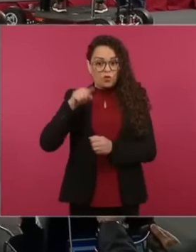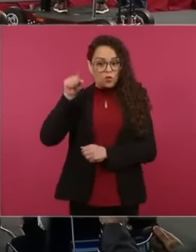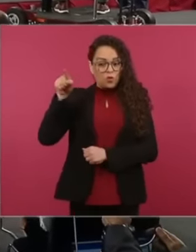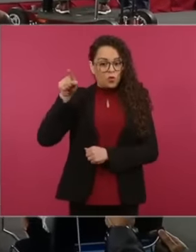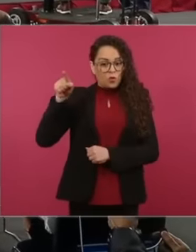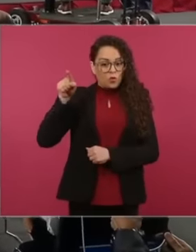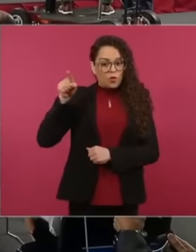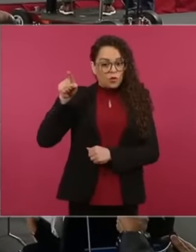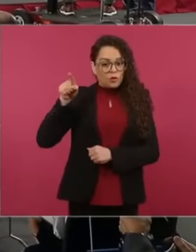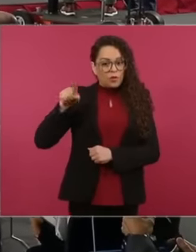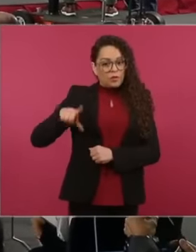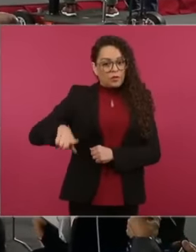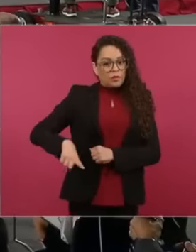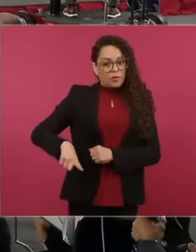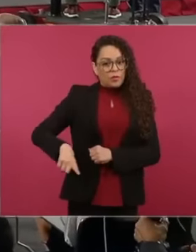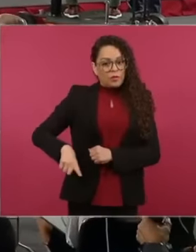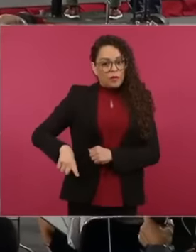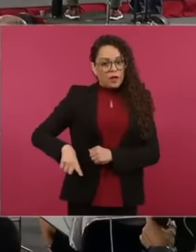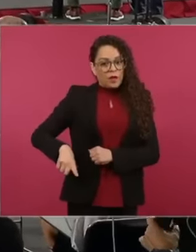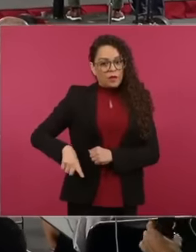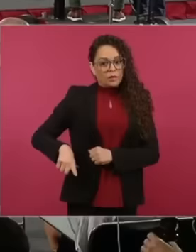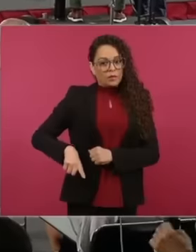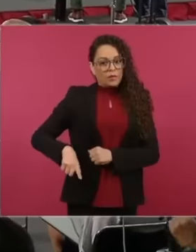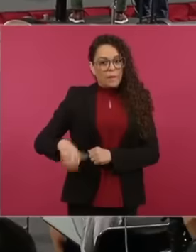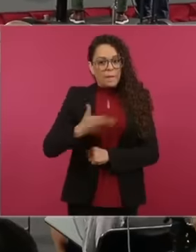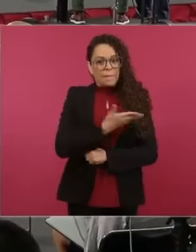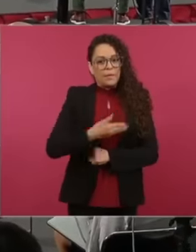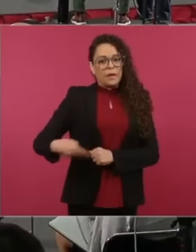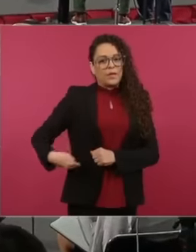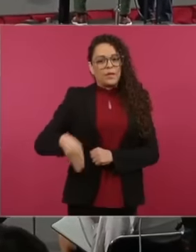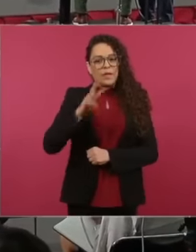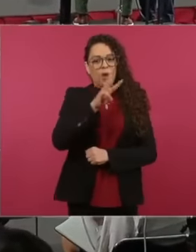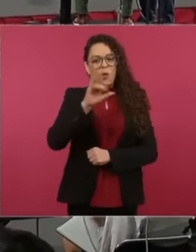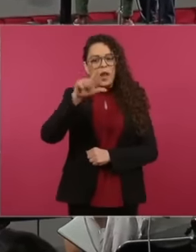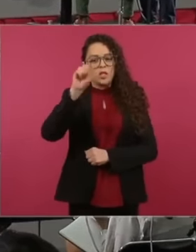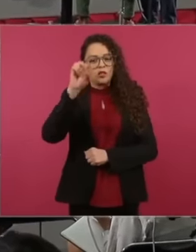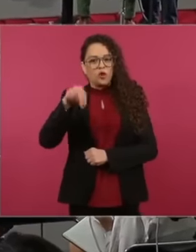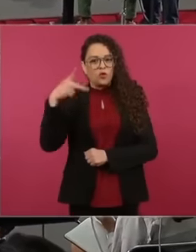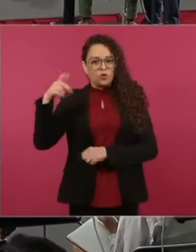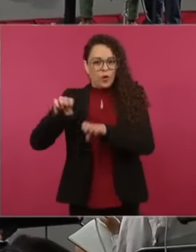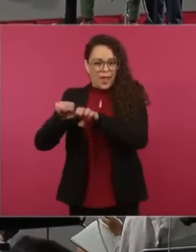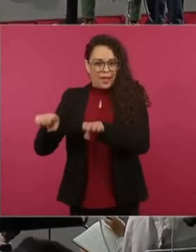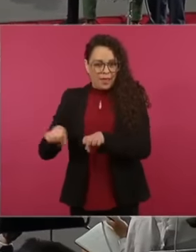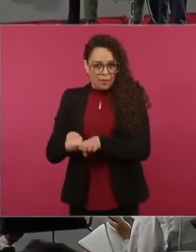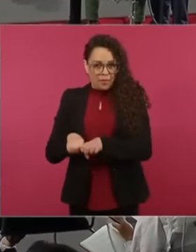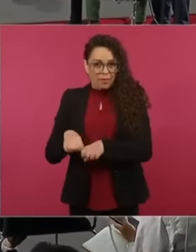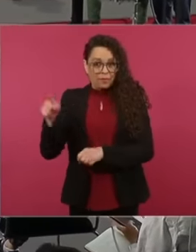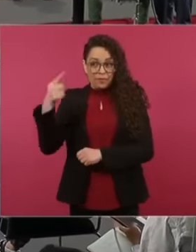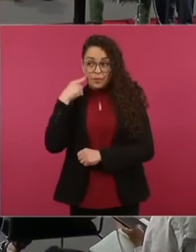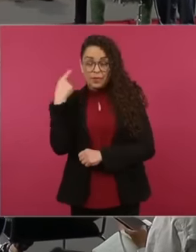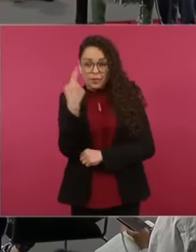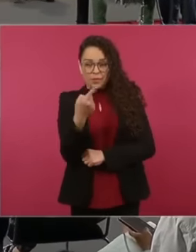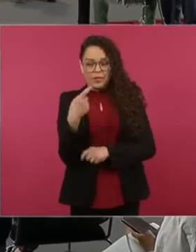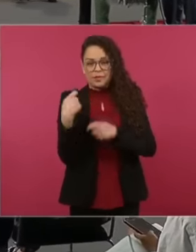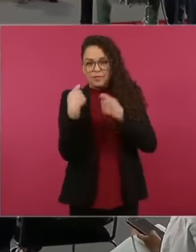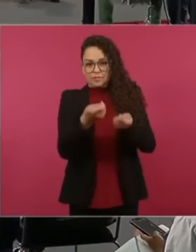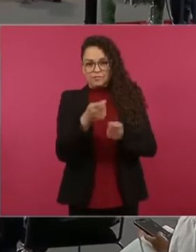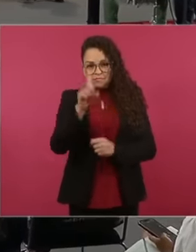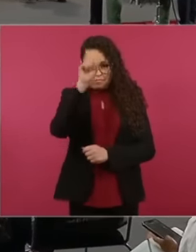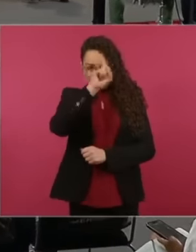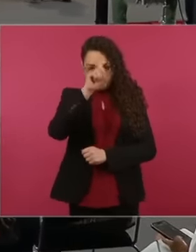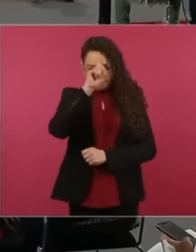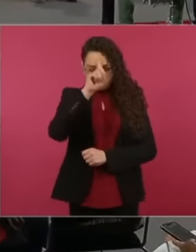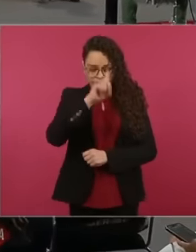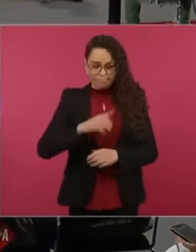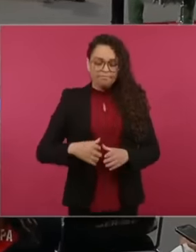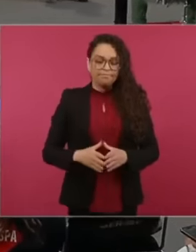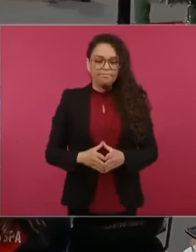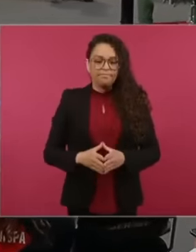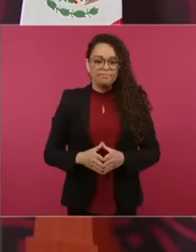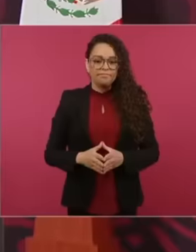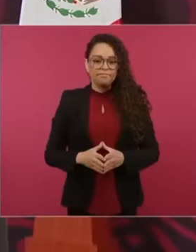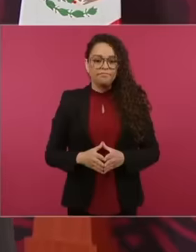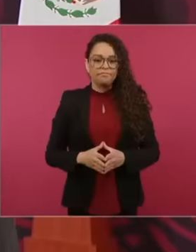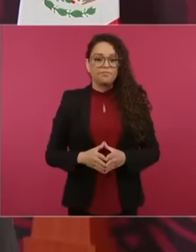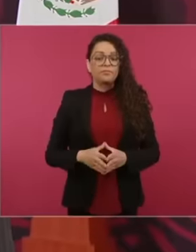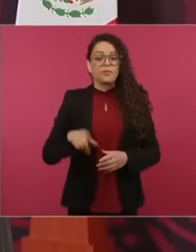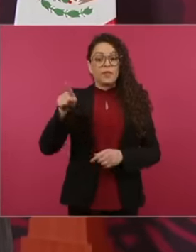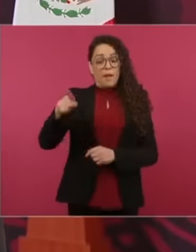Wilson and look at what he recommends, we have to abandon the Mexican presidency